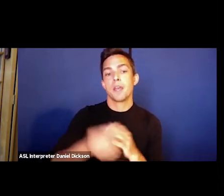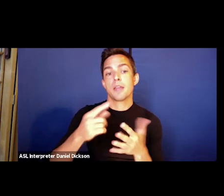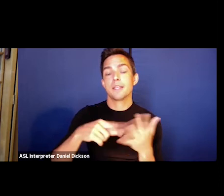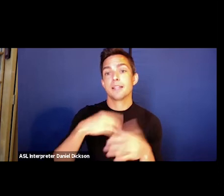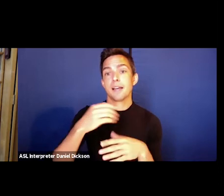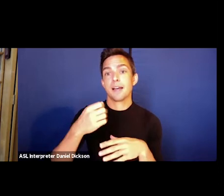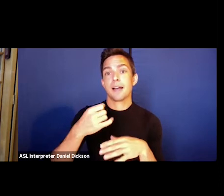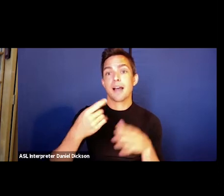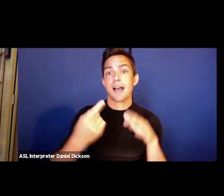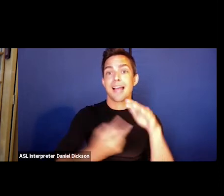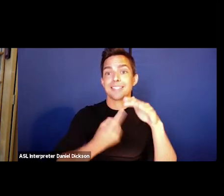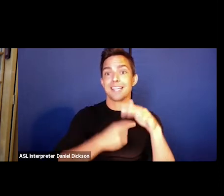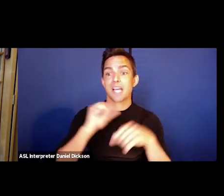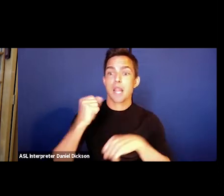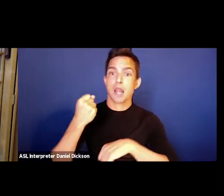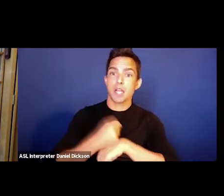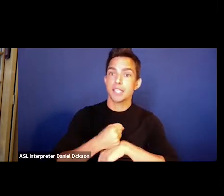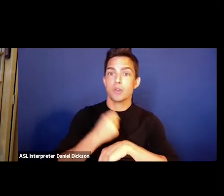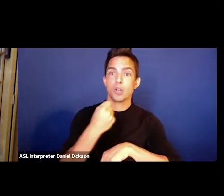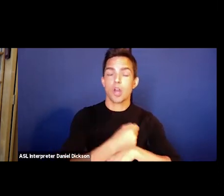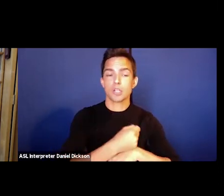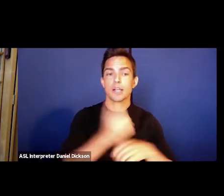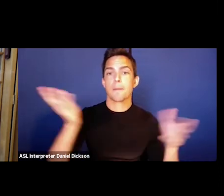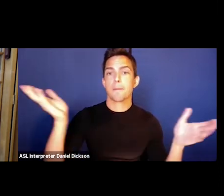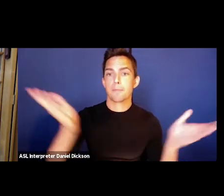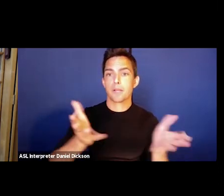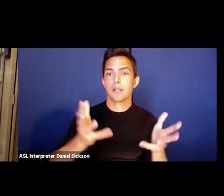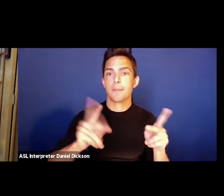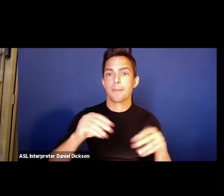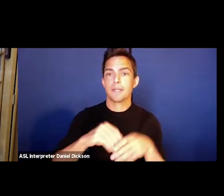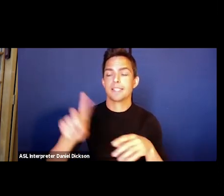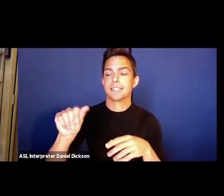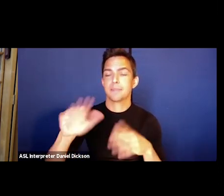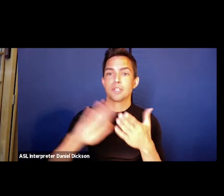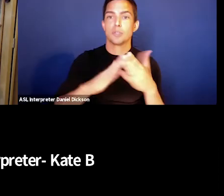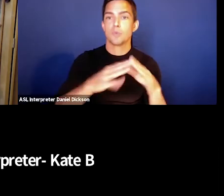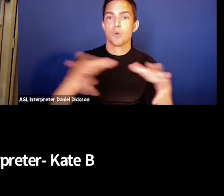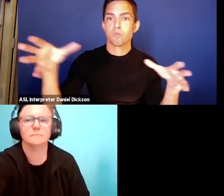are bringing a large number of people all at once into our disability community. And I just want to